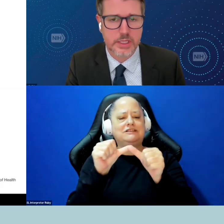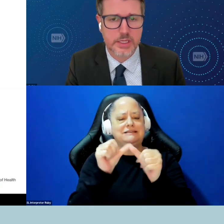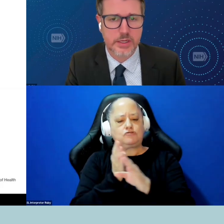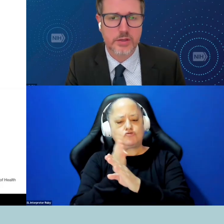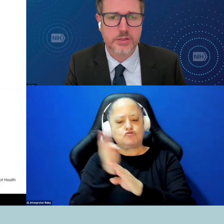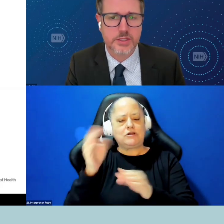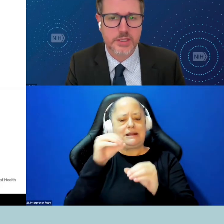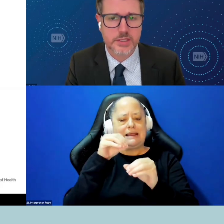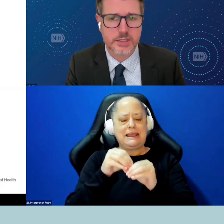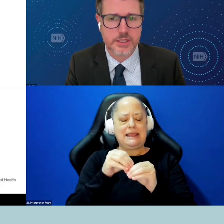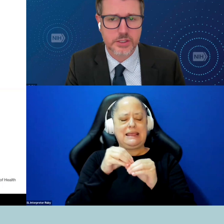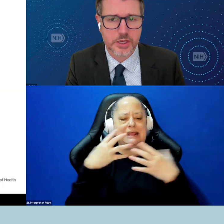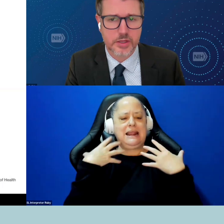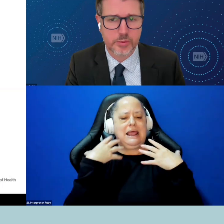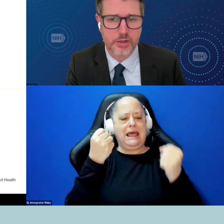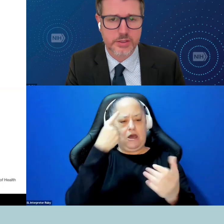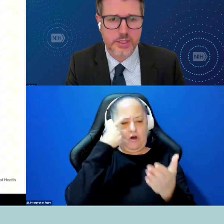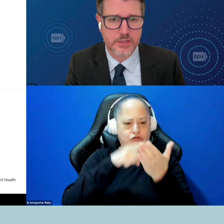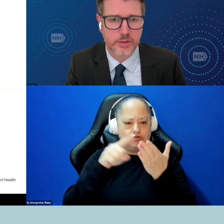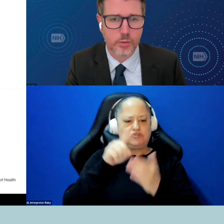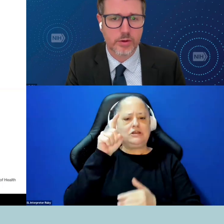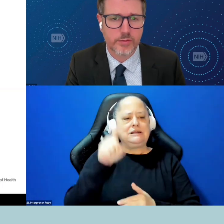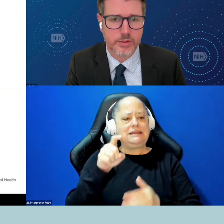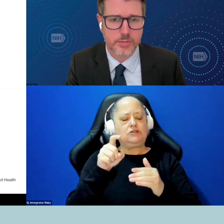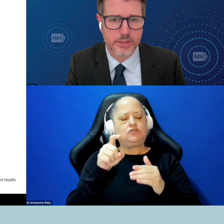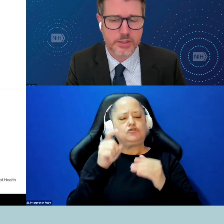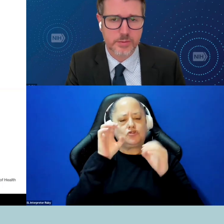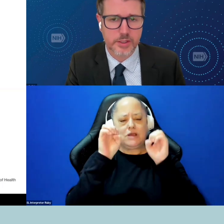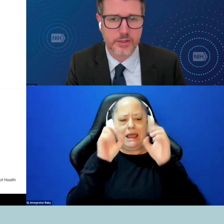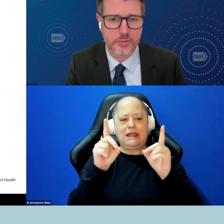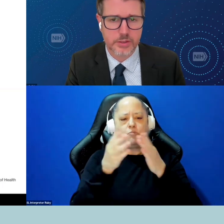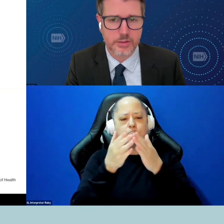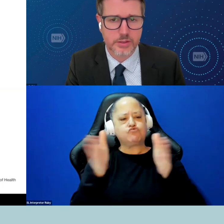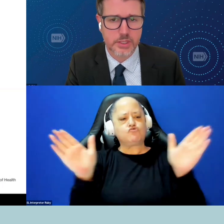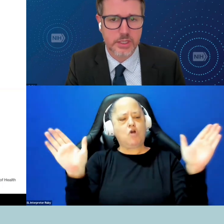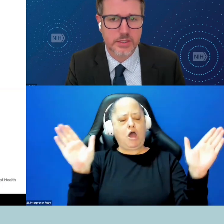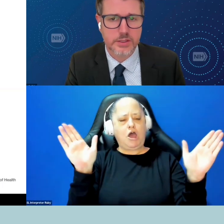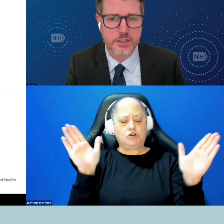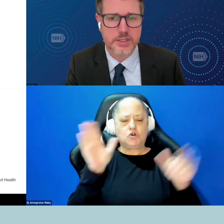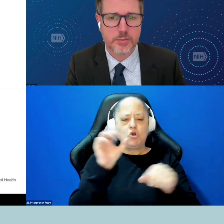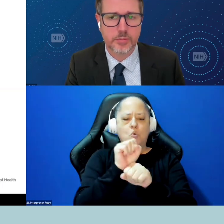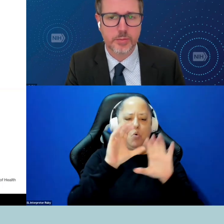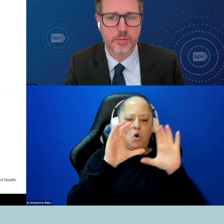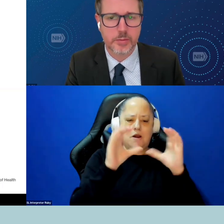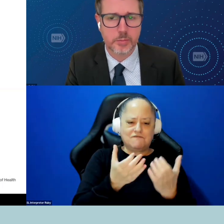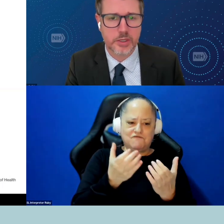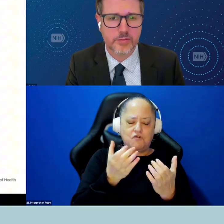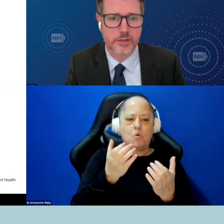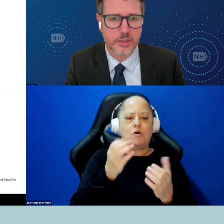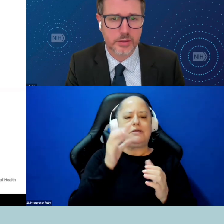It also necessitates educating the broader scientific workforce about disability health research so that disabled people may be meaningfully